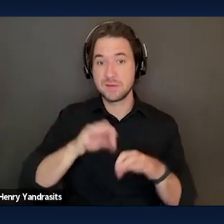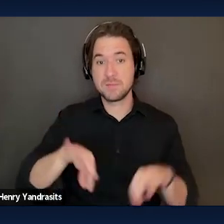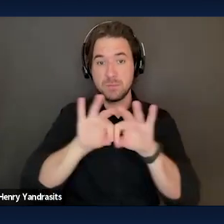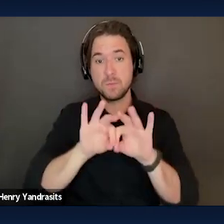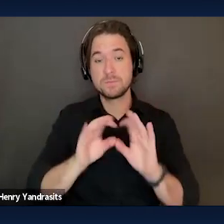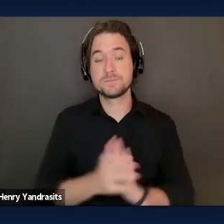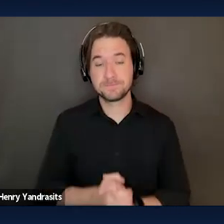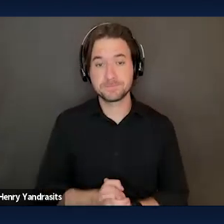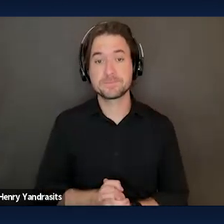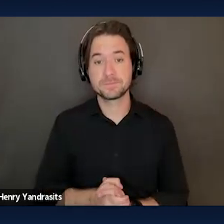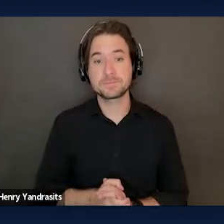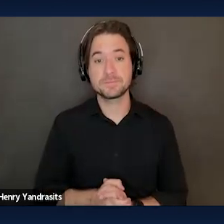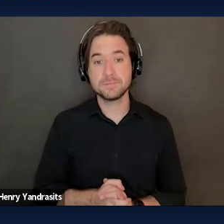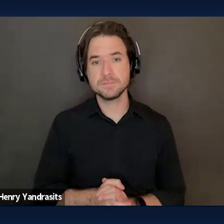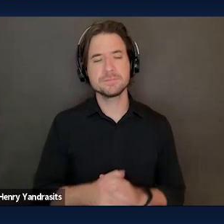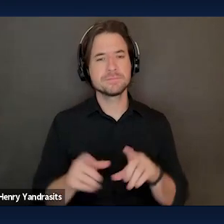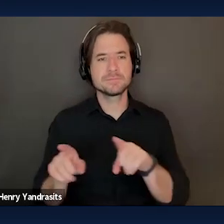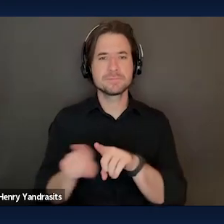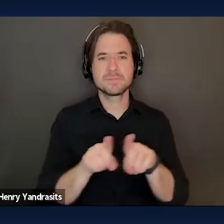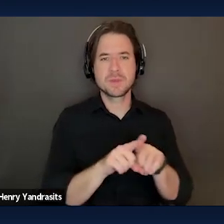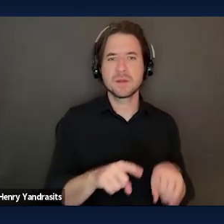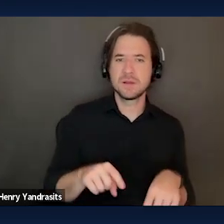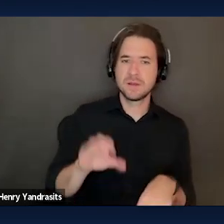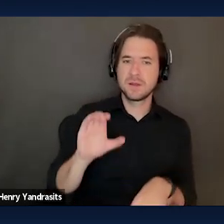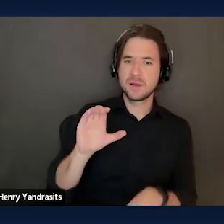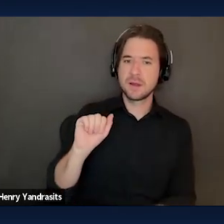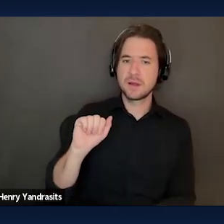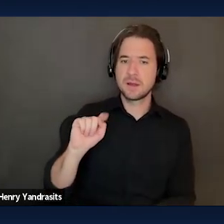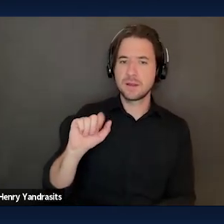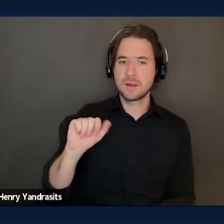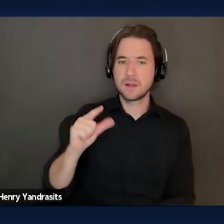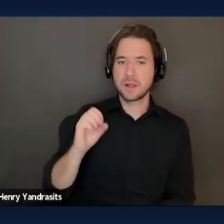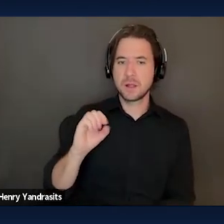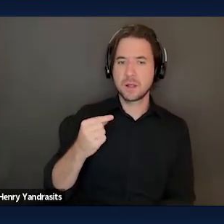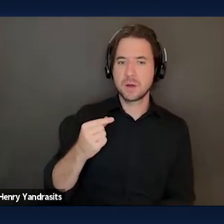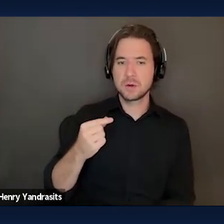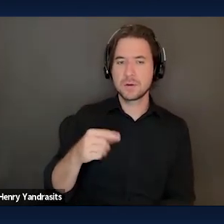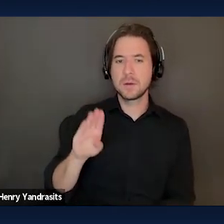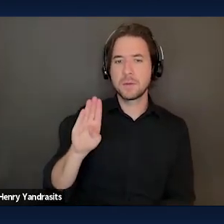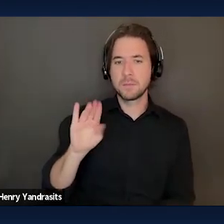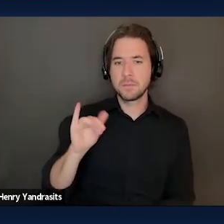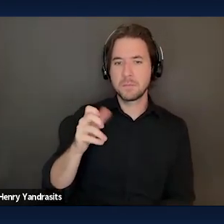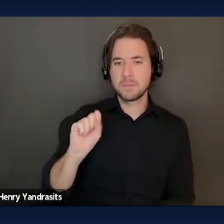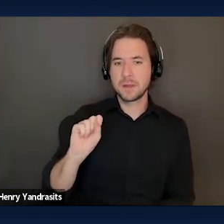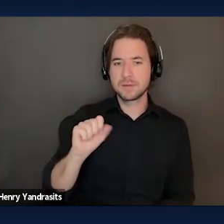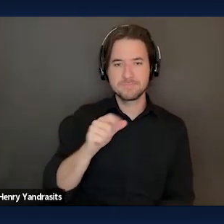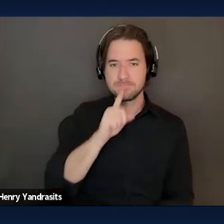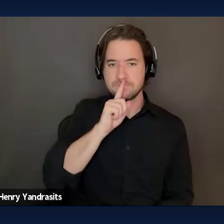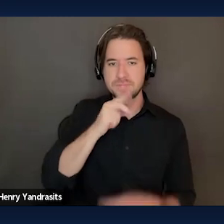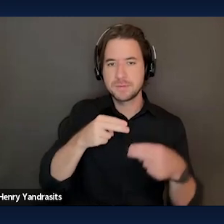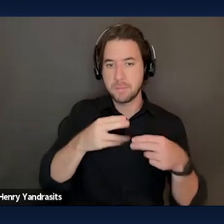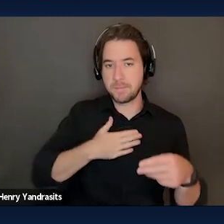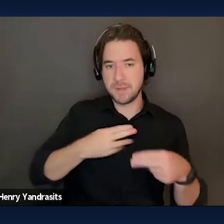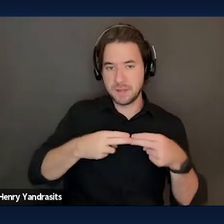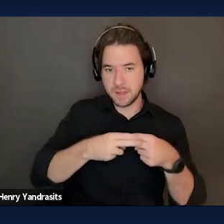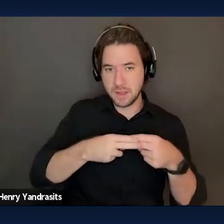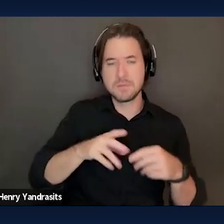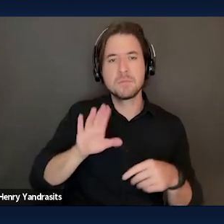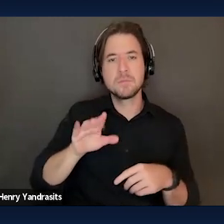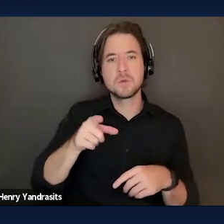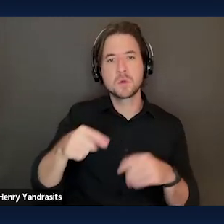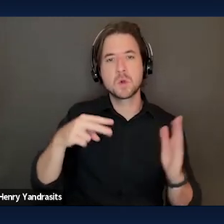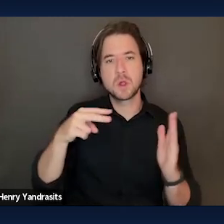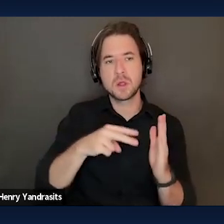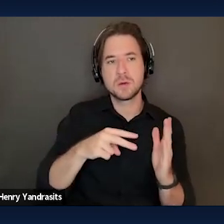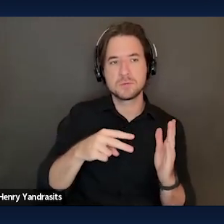that, um, there's also cataloging bias. Which, I don't have in the slide specifically, but when you go to MEPLINE and search.